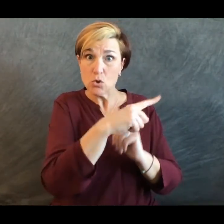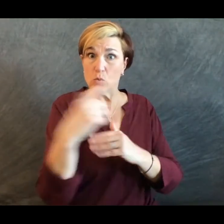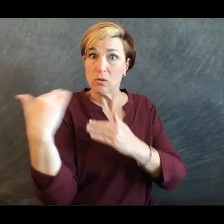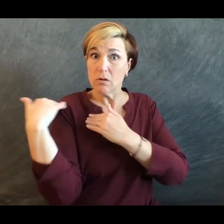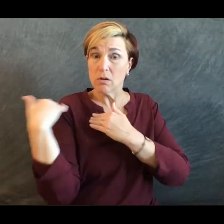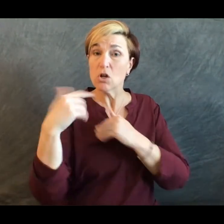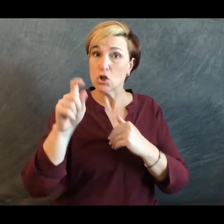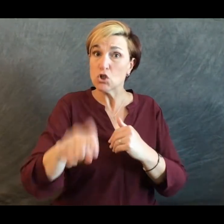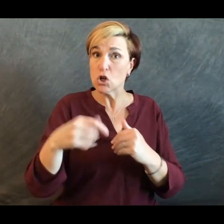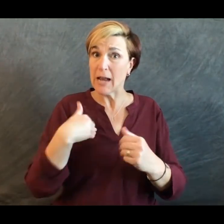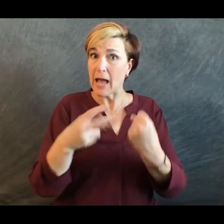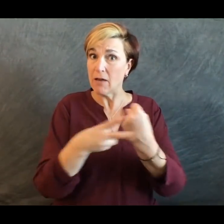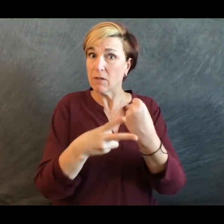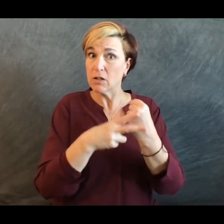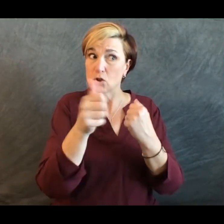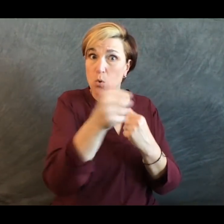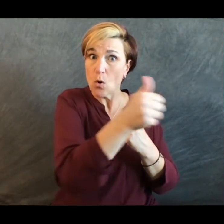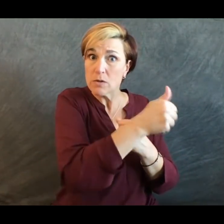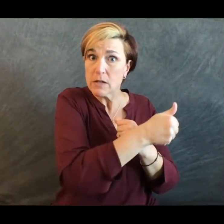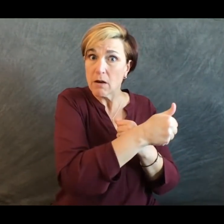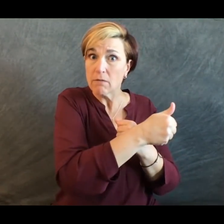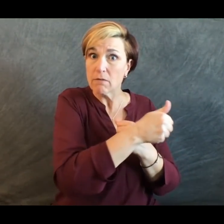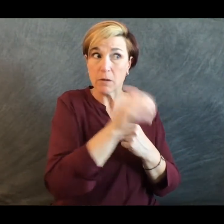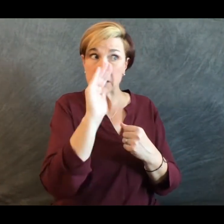and we'll also help other countries there are countries that are calling us